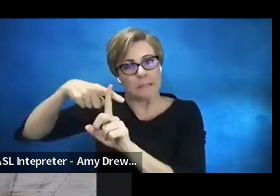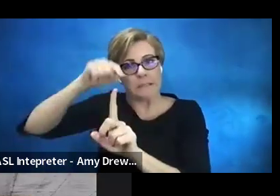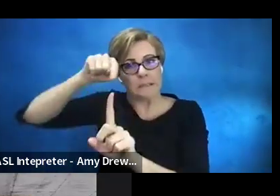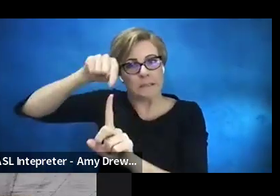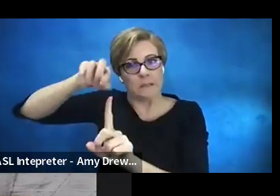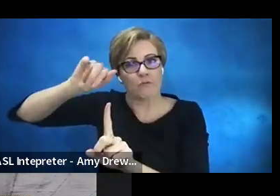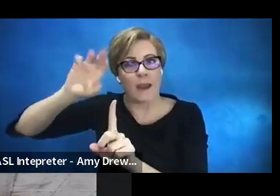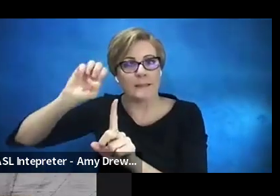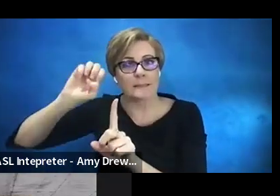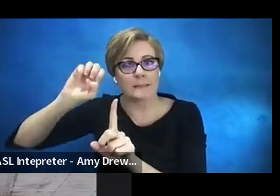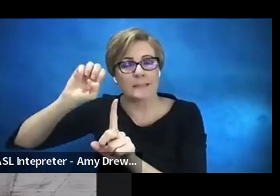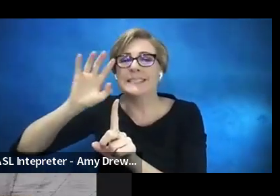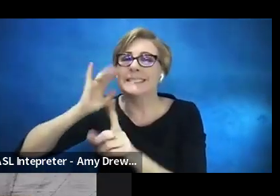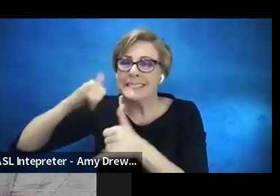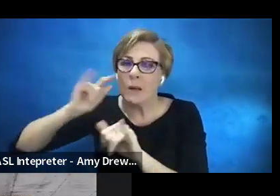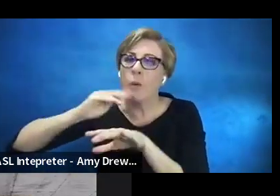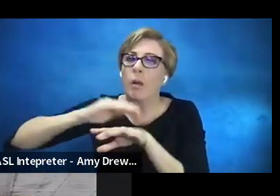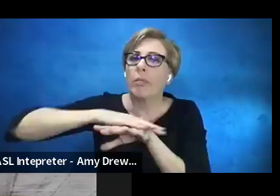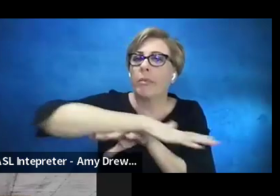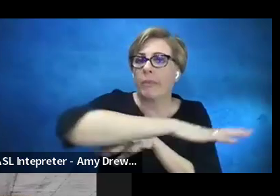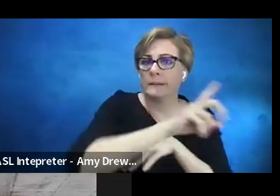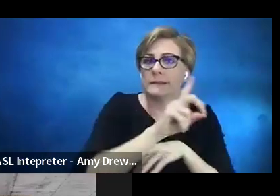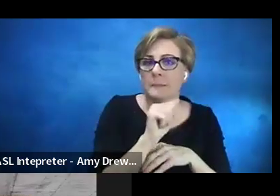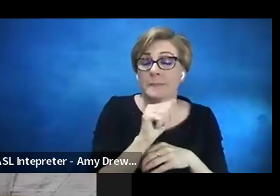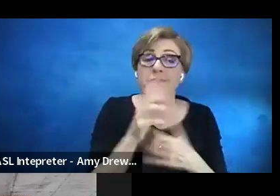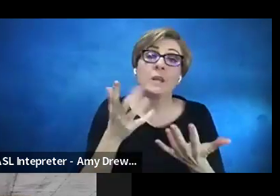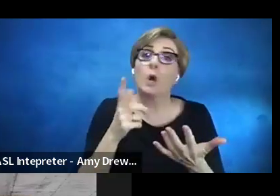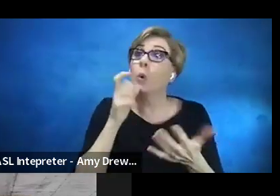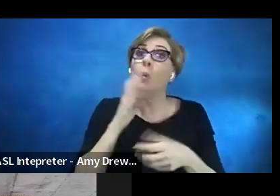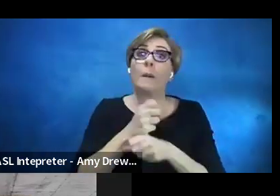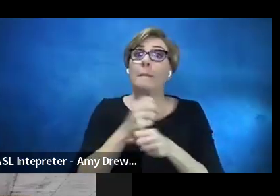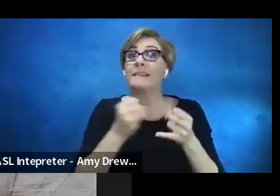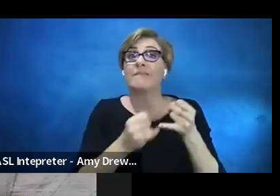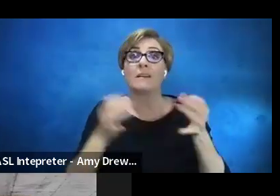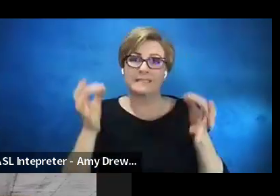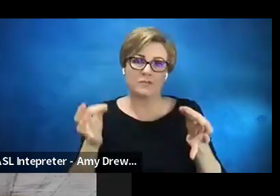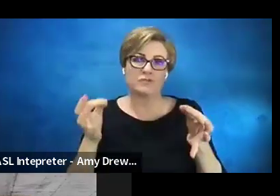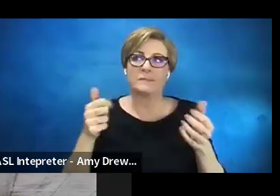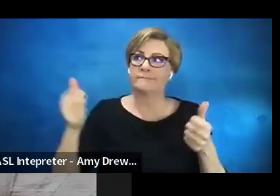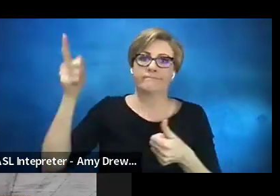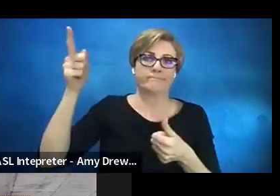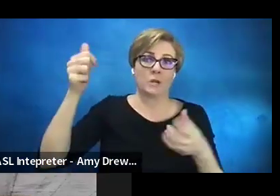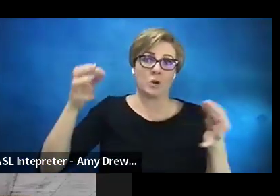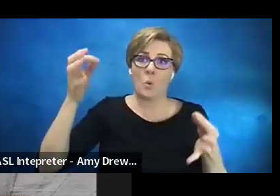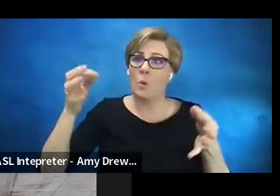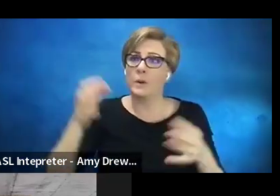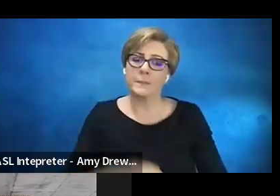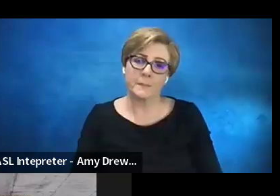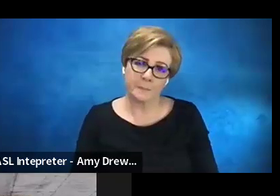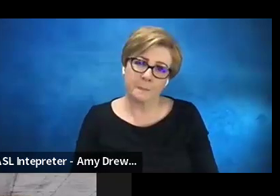But that could still have a substantial effect on individuals with disabilities. The legal arguments for challenging state-level race-based disparate impact requirements just wouldn't apply to state-level disability and accessibility requirements. But again, because of the overlap in terms of communities affected, I think you could see a real effect on disabled people, even if all that fell was the race-based disparate impact laws at the state level.